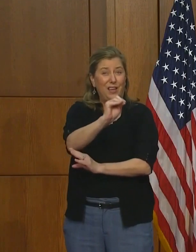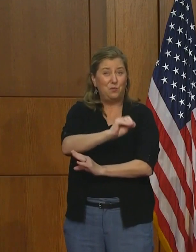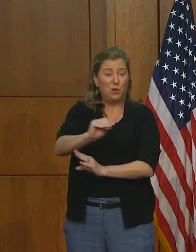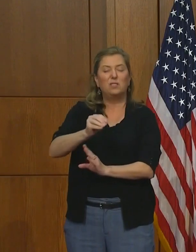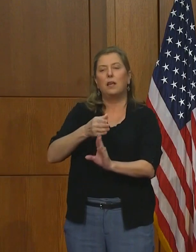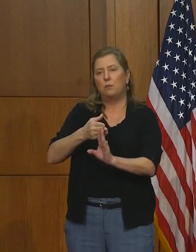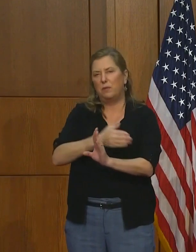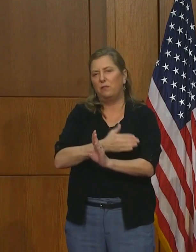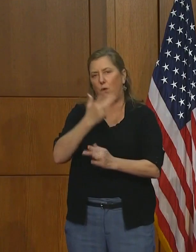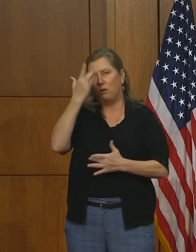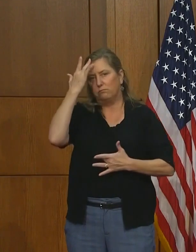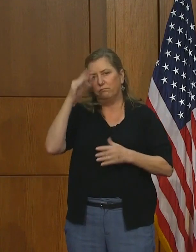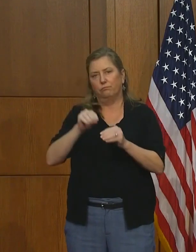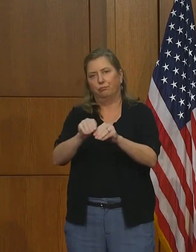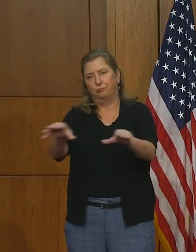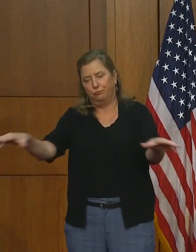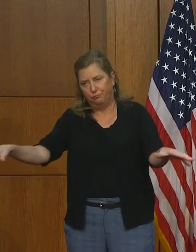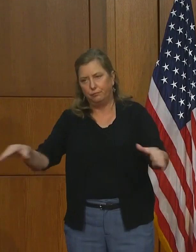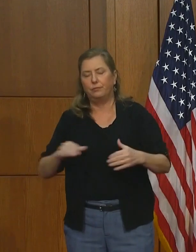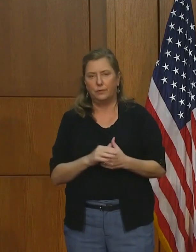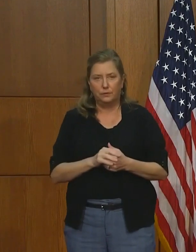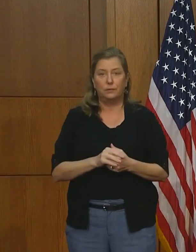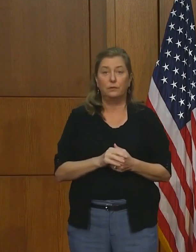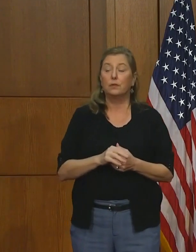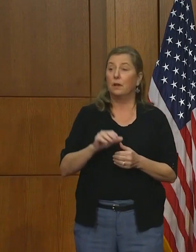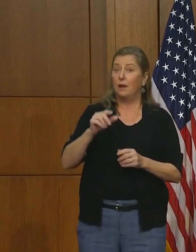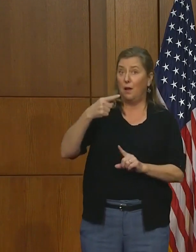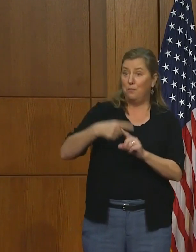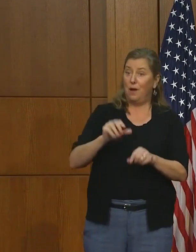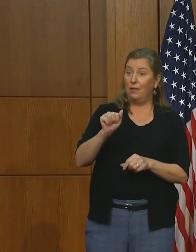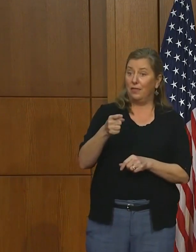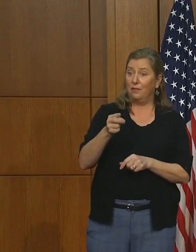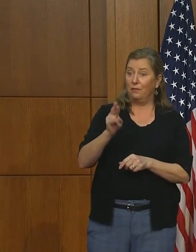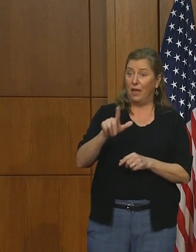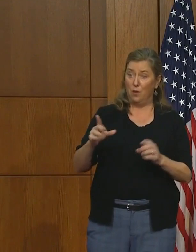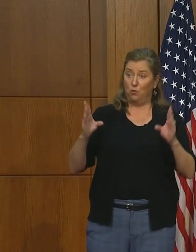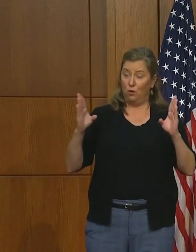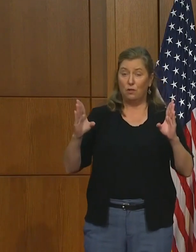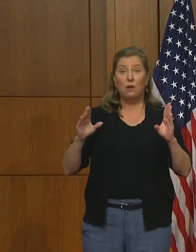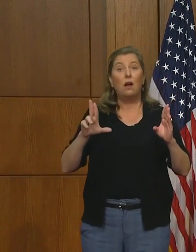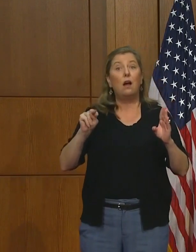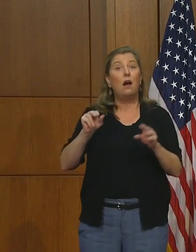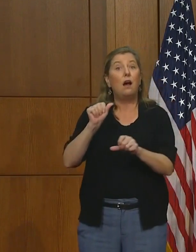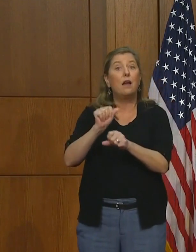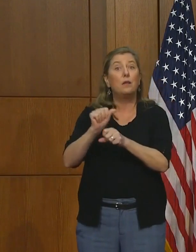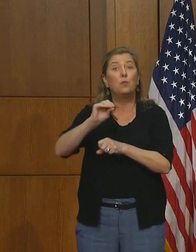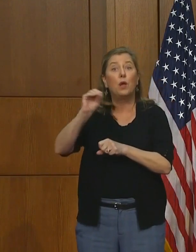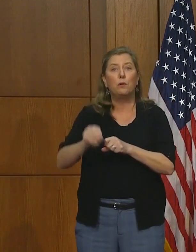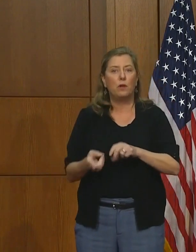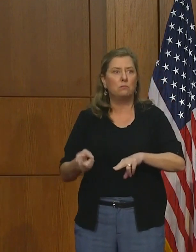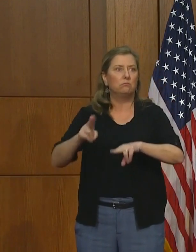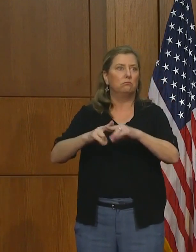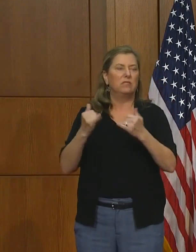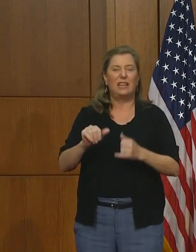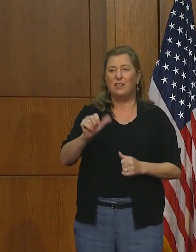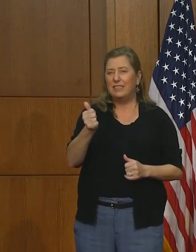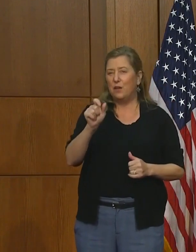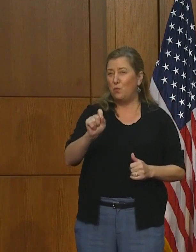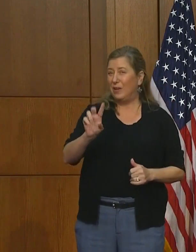LOW TWO POINT 8% UNEMPLOYMENT RATE PRIOR TO COVID NINETEEN.